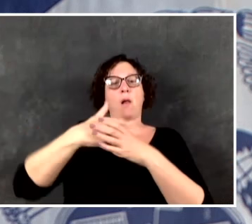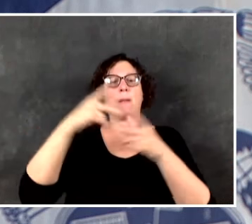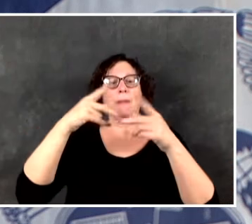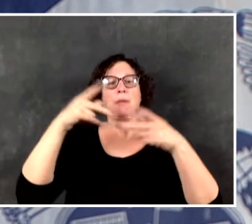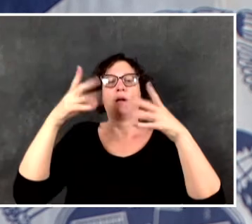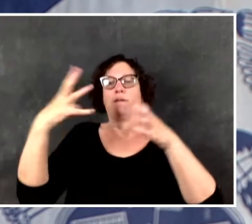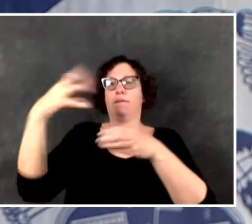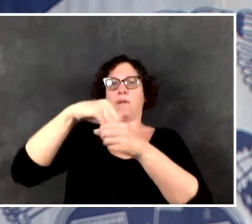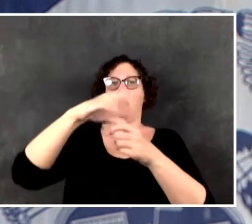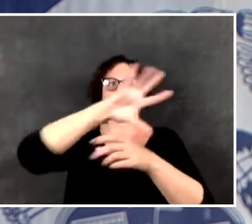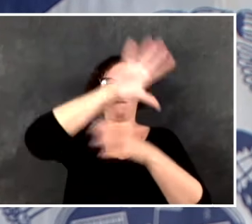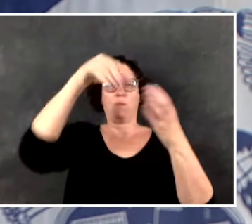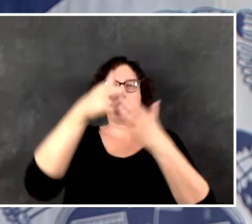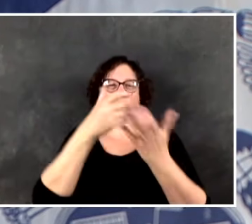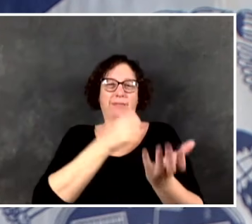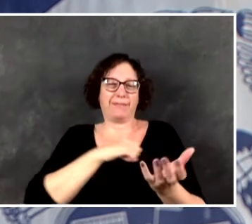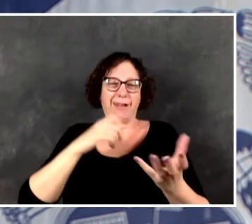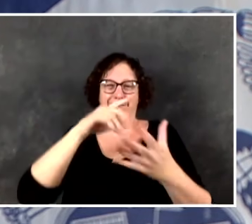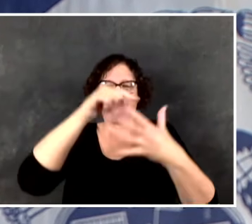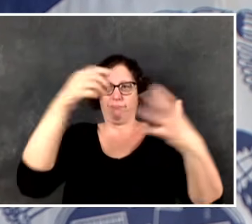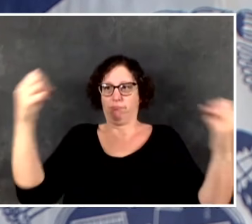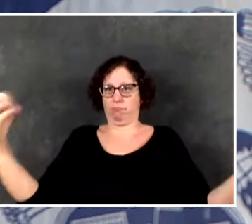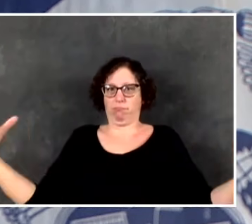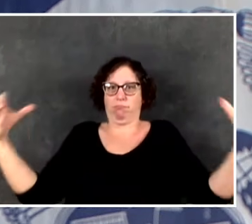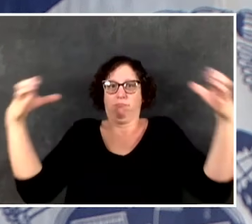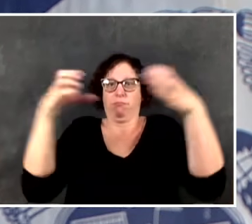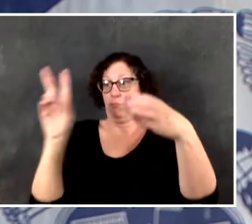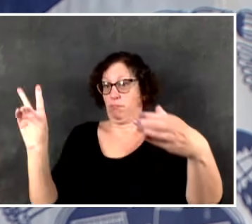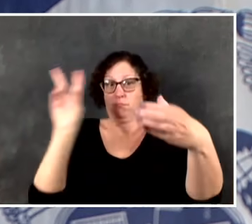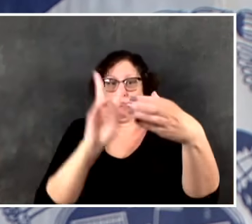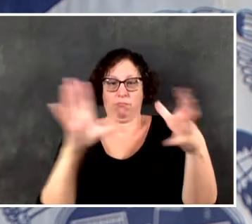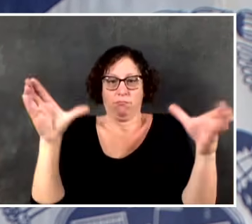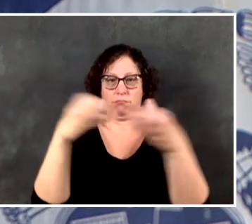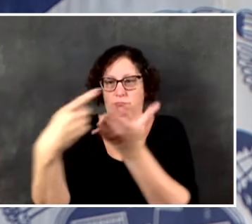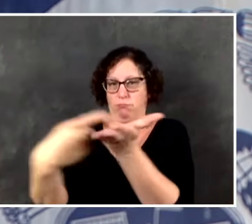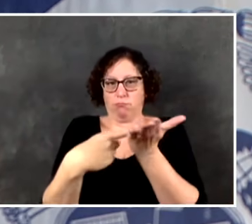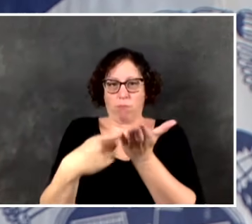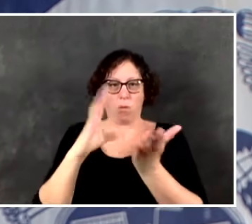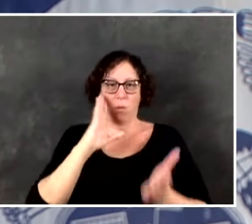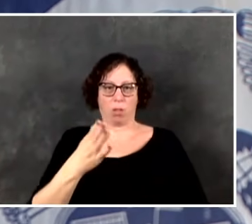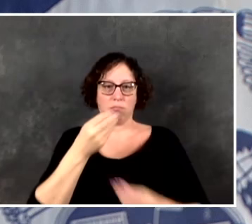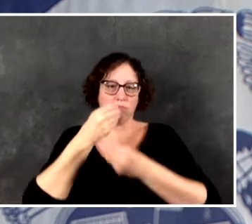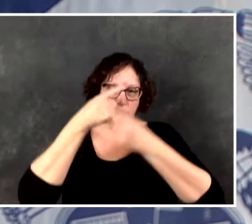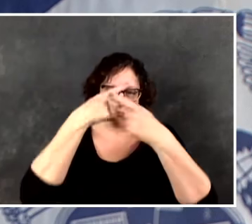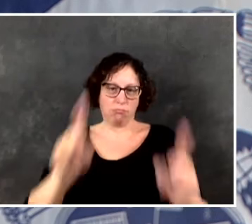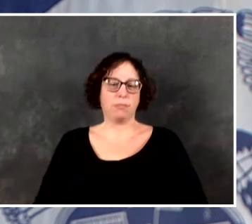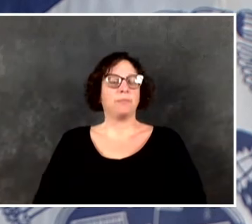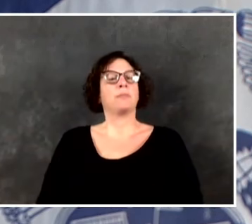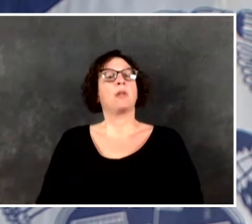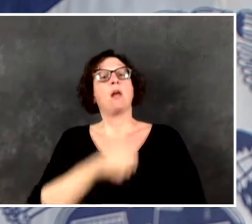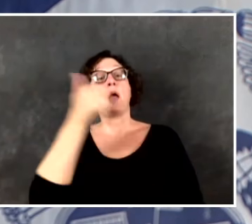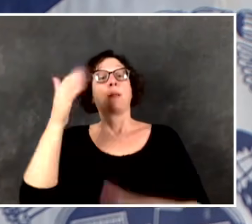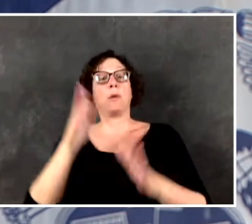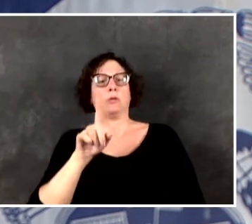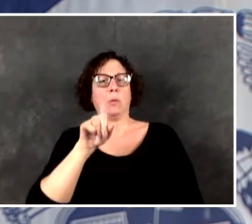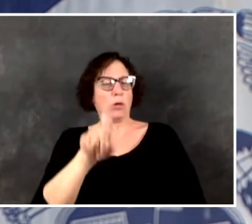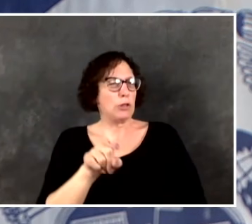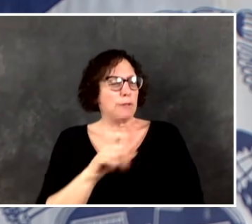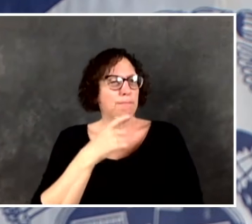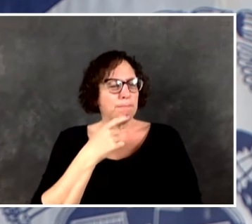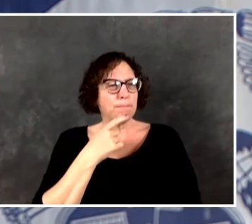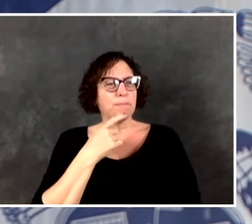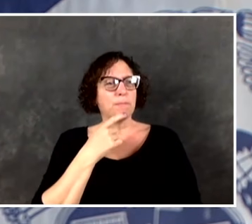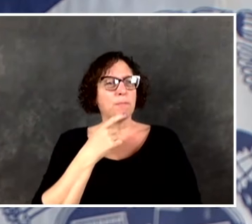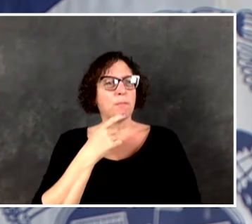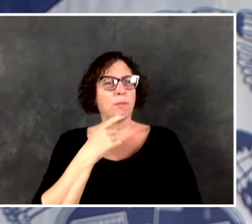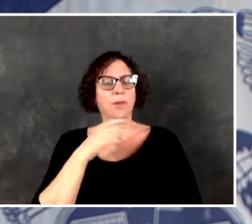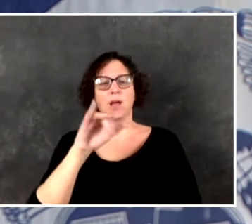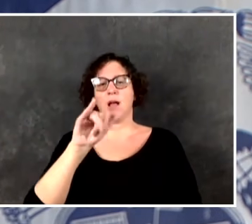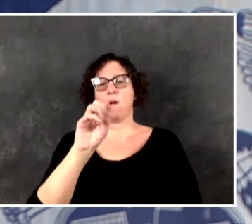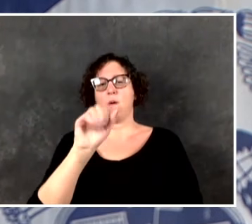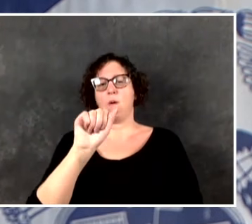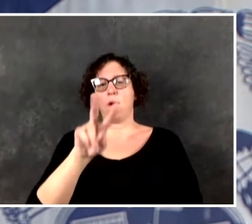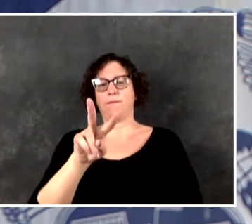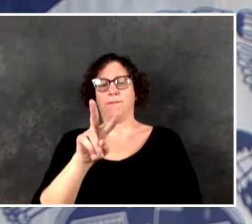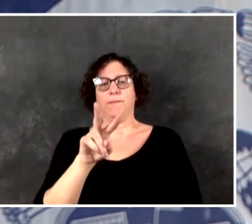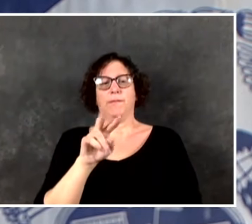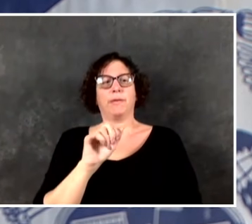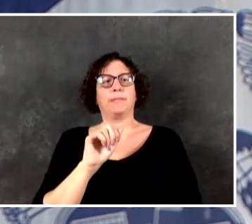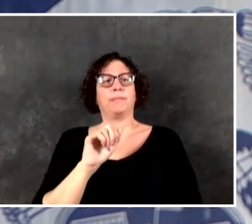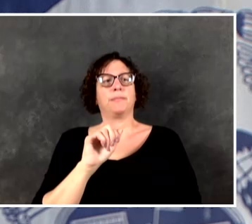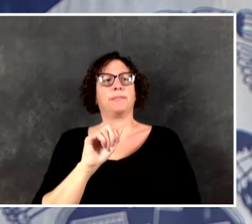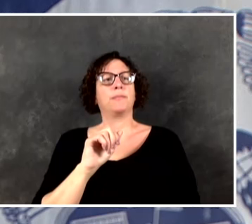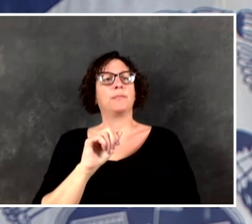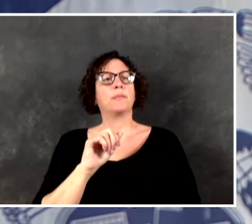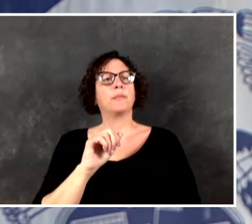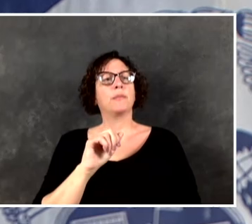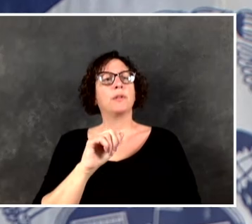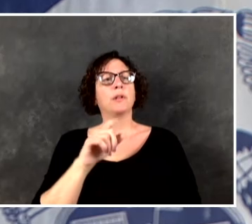AND THE NEXT